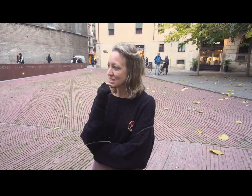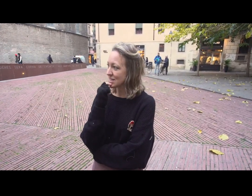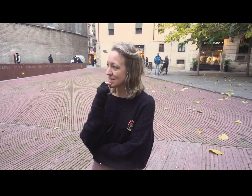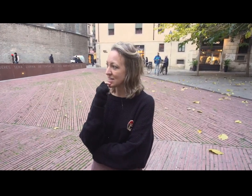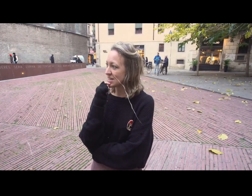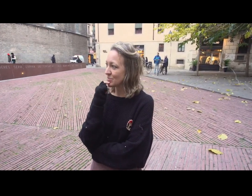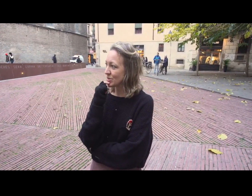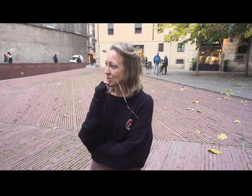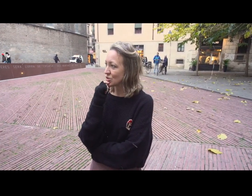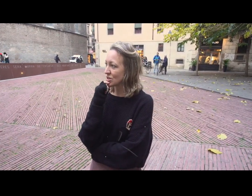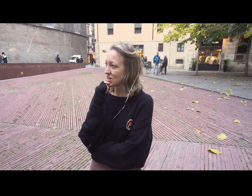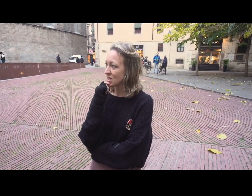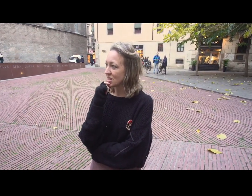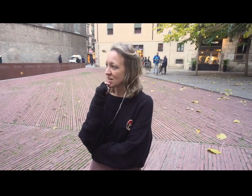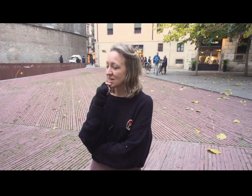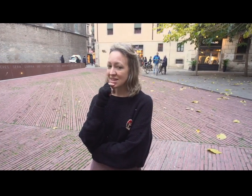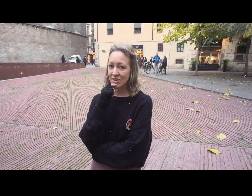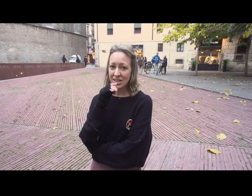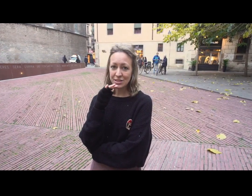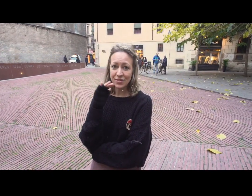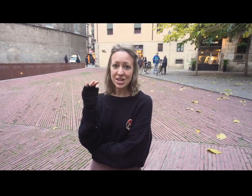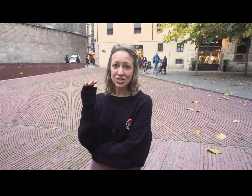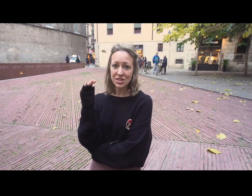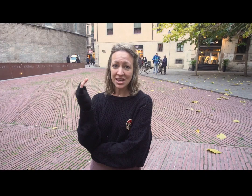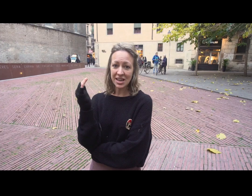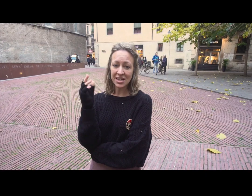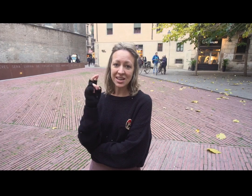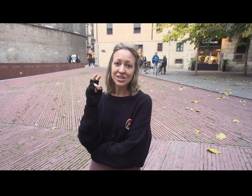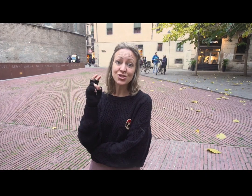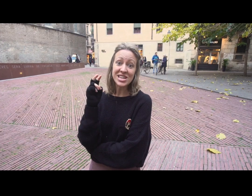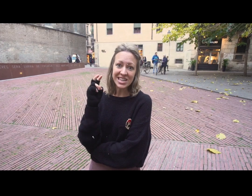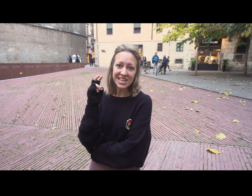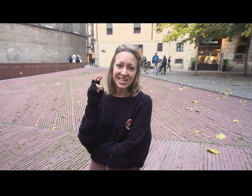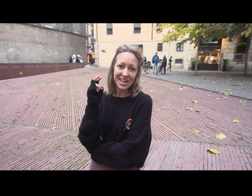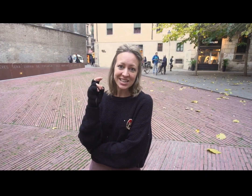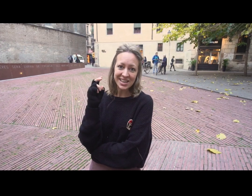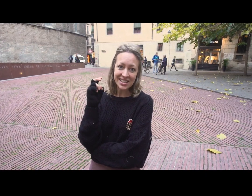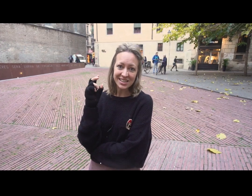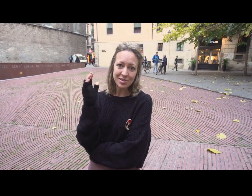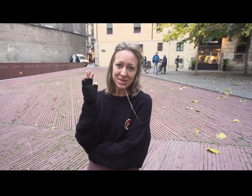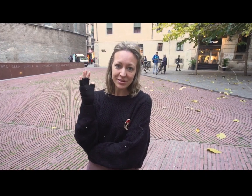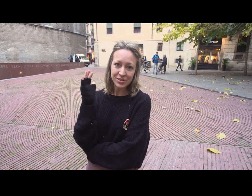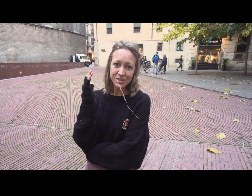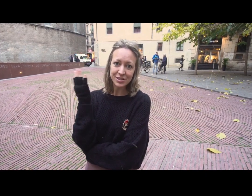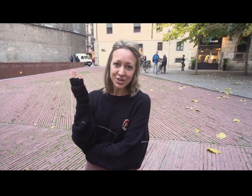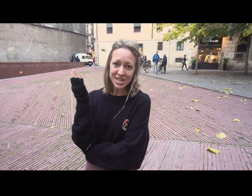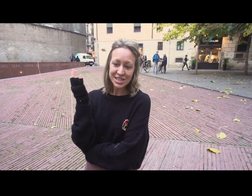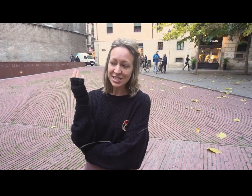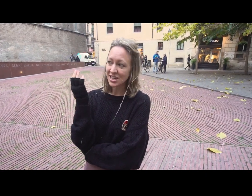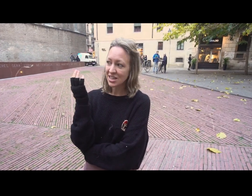and I'm pretty sure that now that he's finished selling (and drinking) anisadeta medieval drinks...